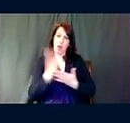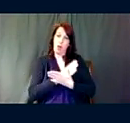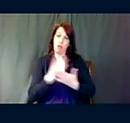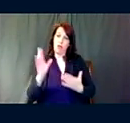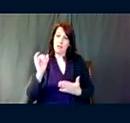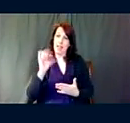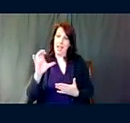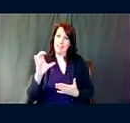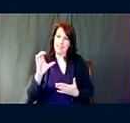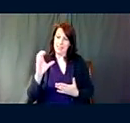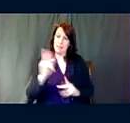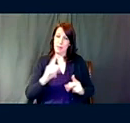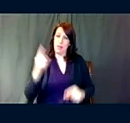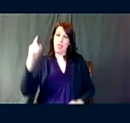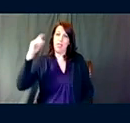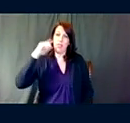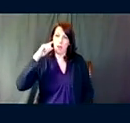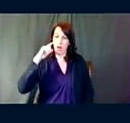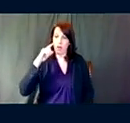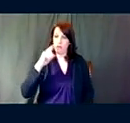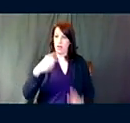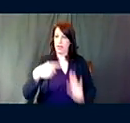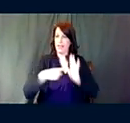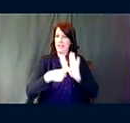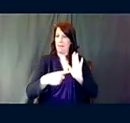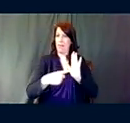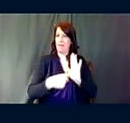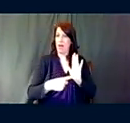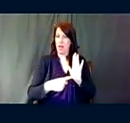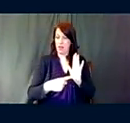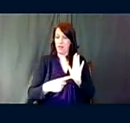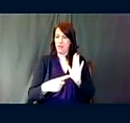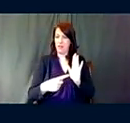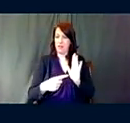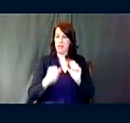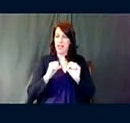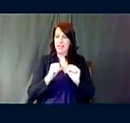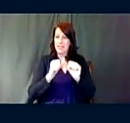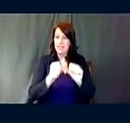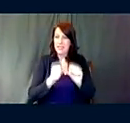PRESENT WERE NOMINATIONS FROM ACROSS THE ICs OF PEOPLE THEY THOUGHT REALLY SORT OF